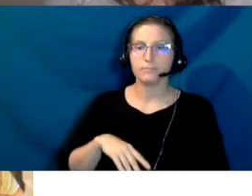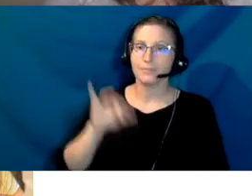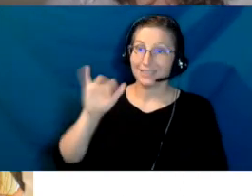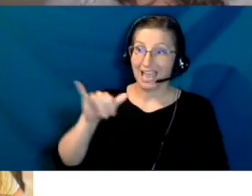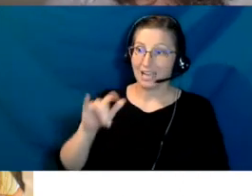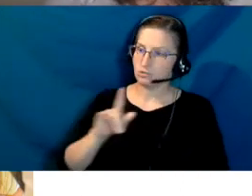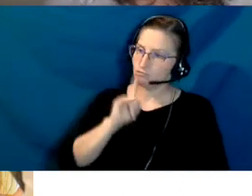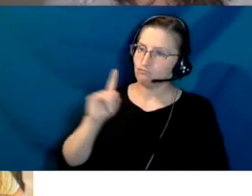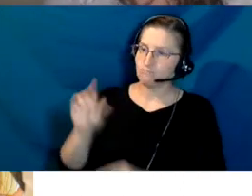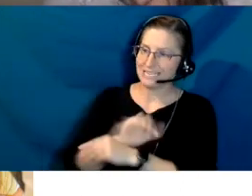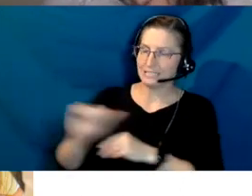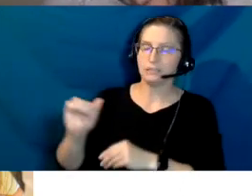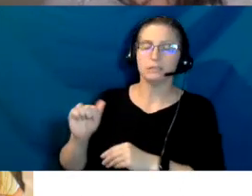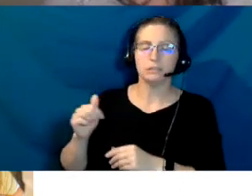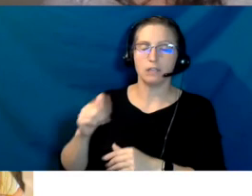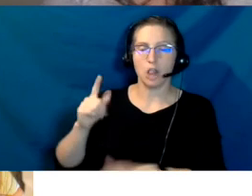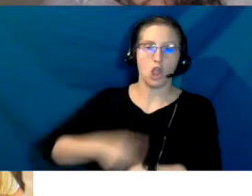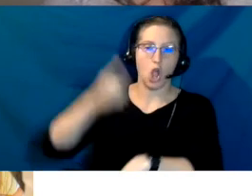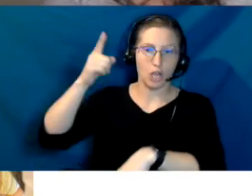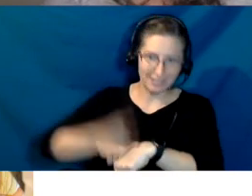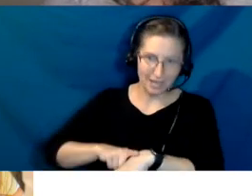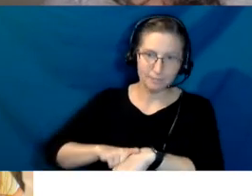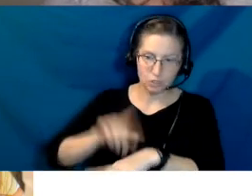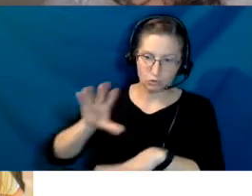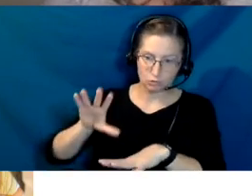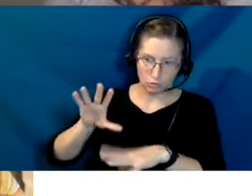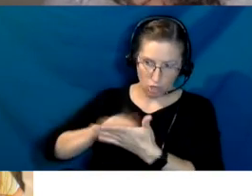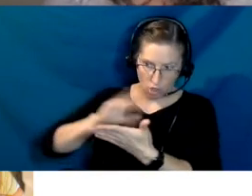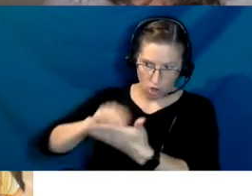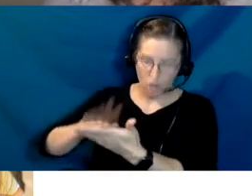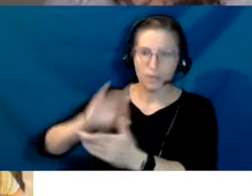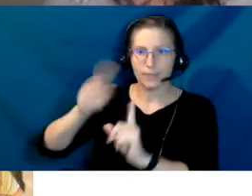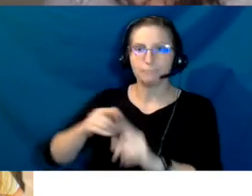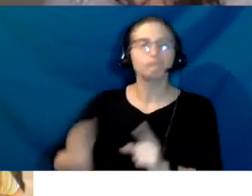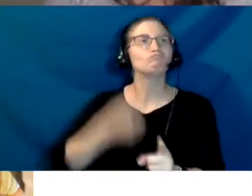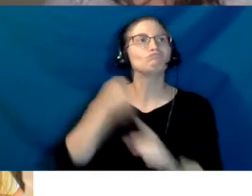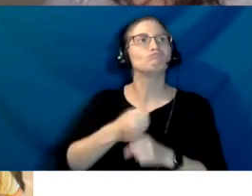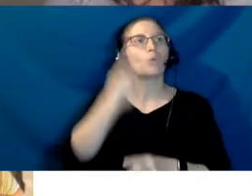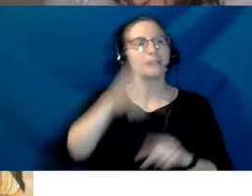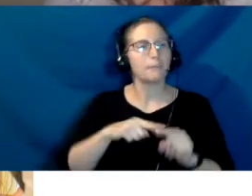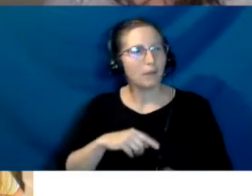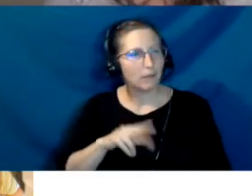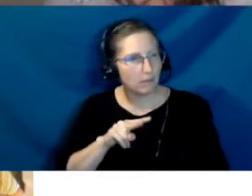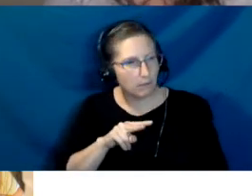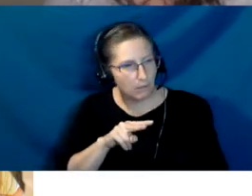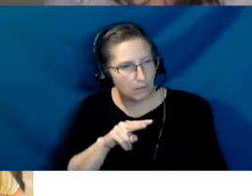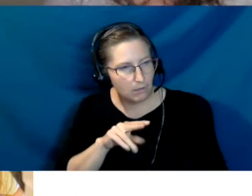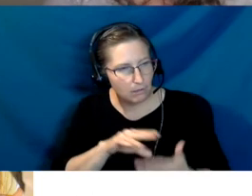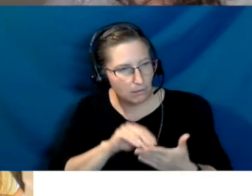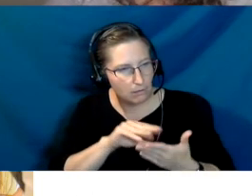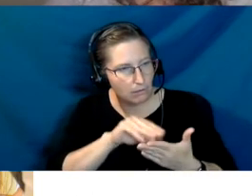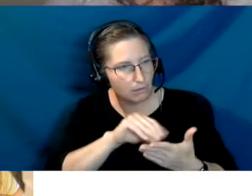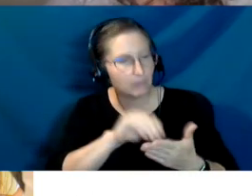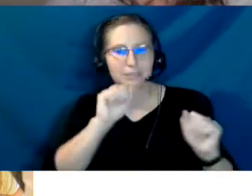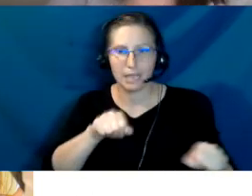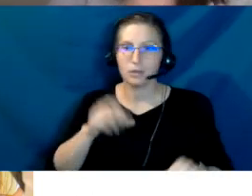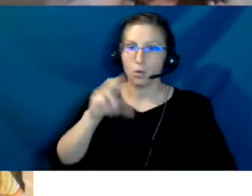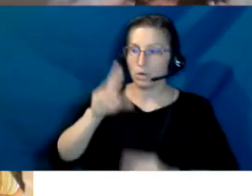a longer time than just incidentally learning it, or being able to directly be taught it